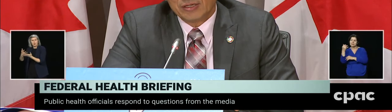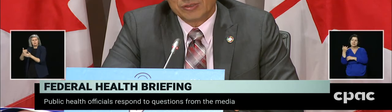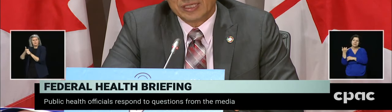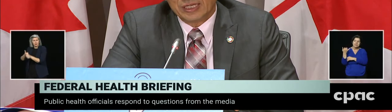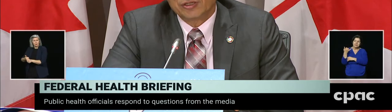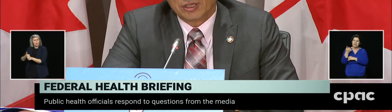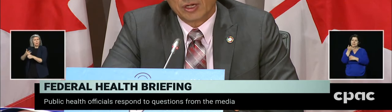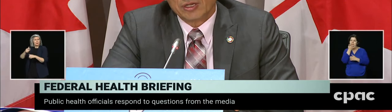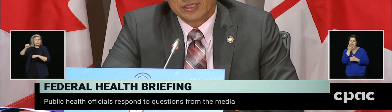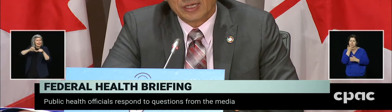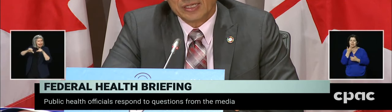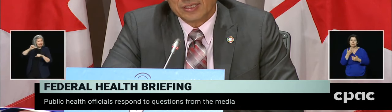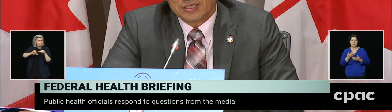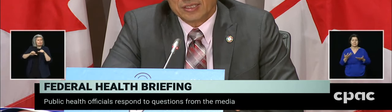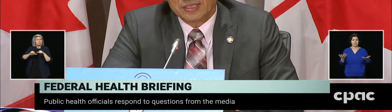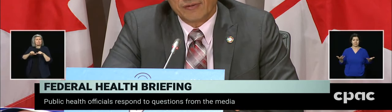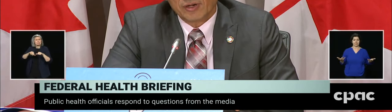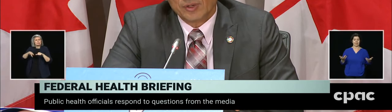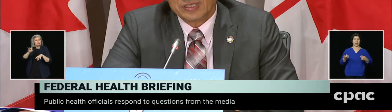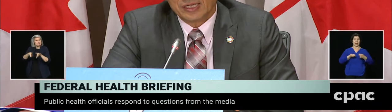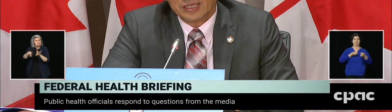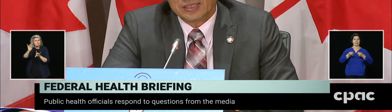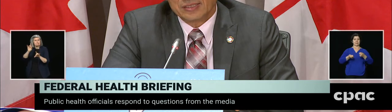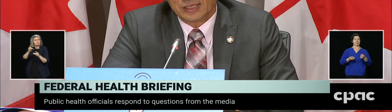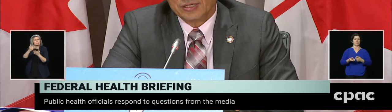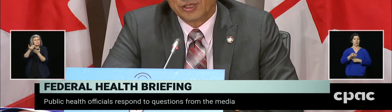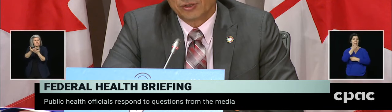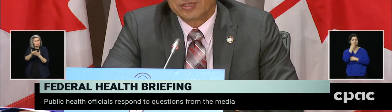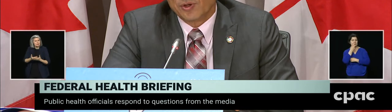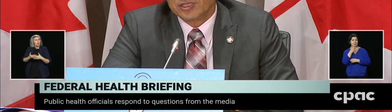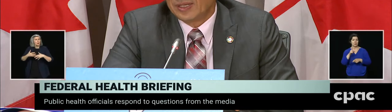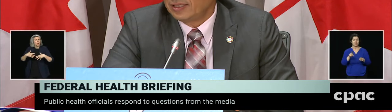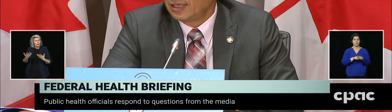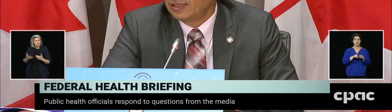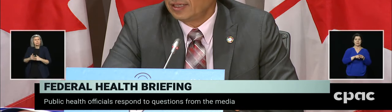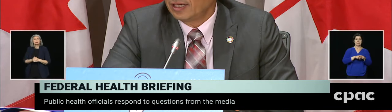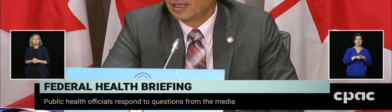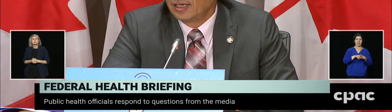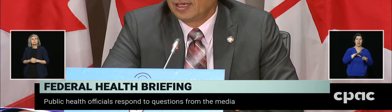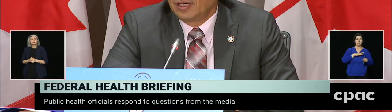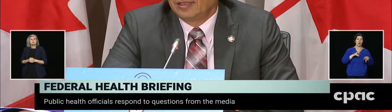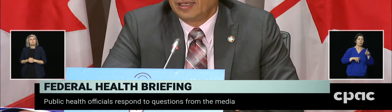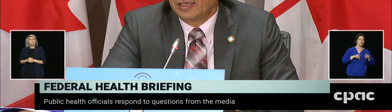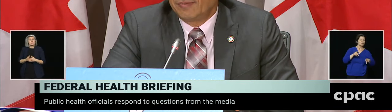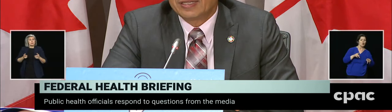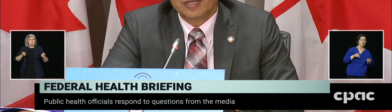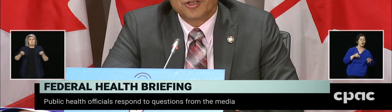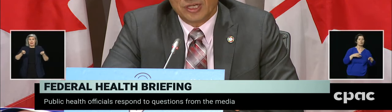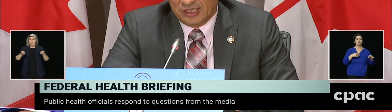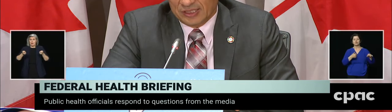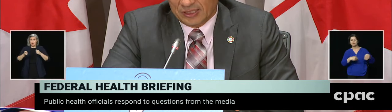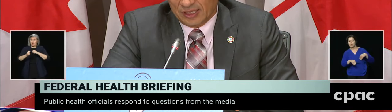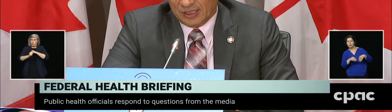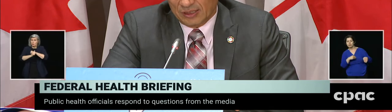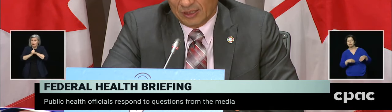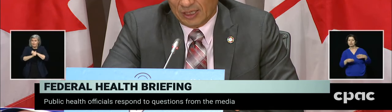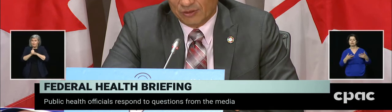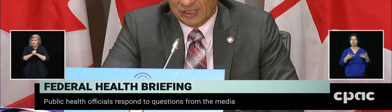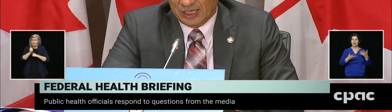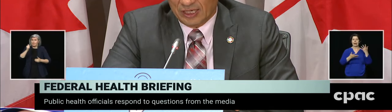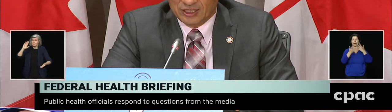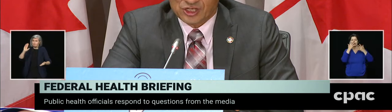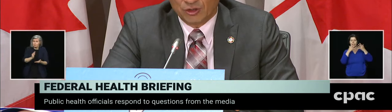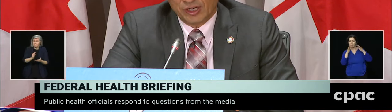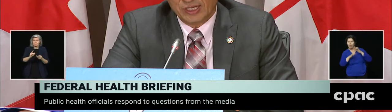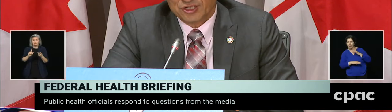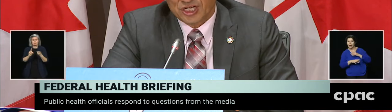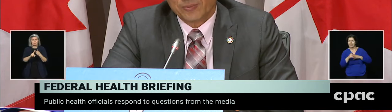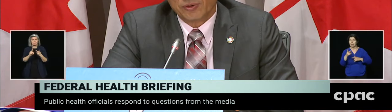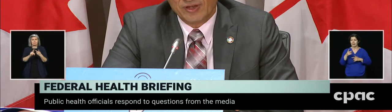FOLLOWING WHAT'S GOING ON.